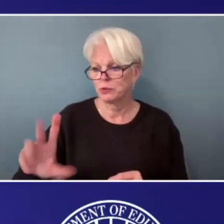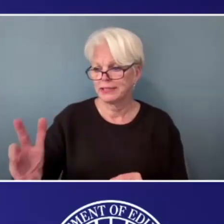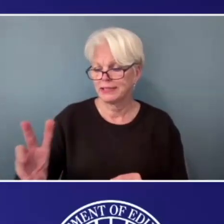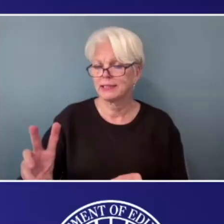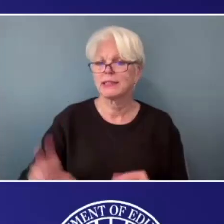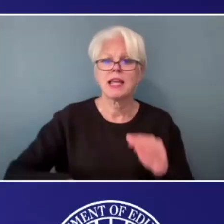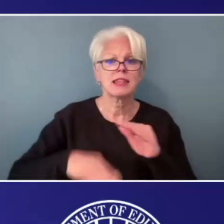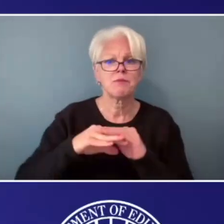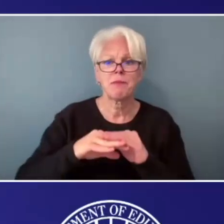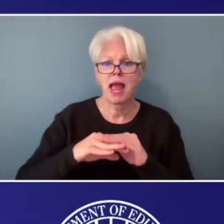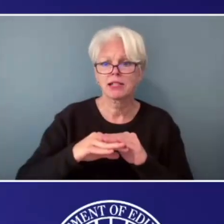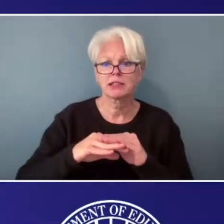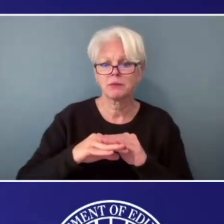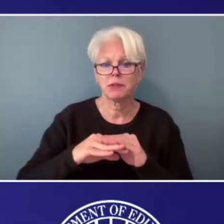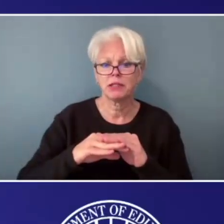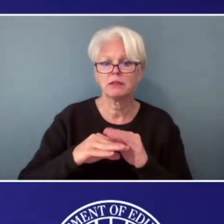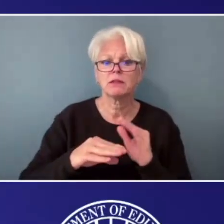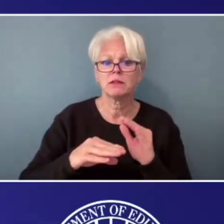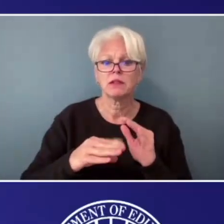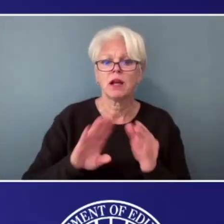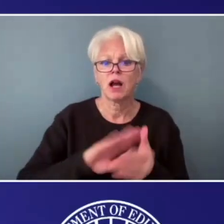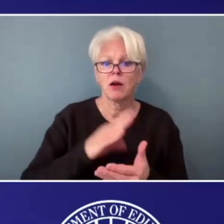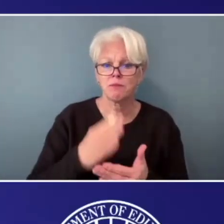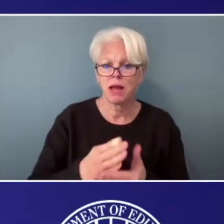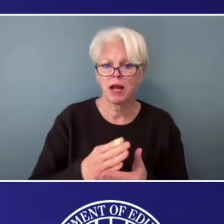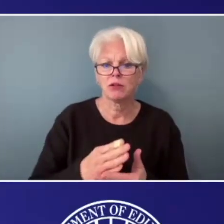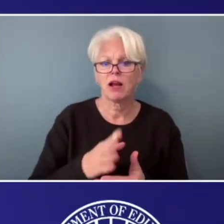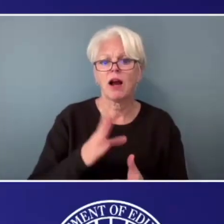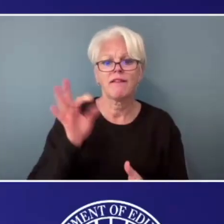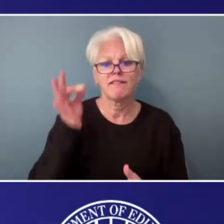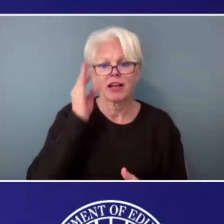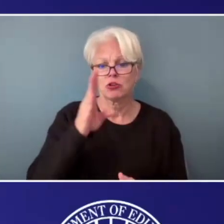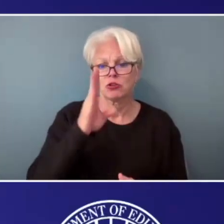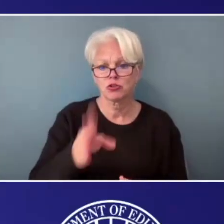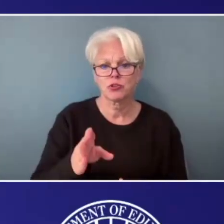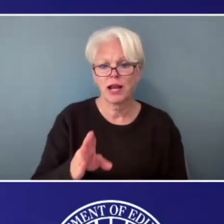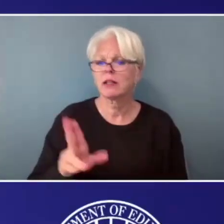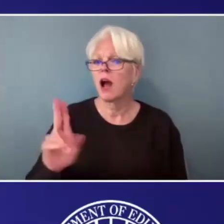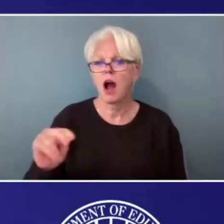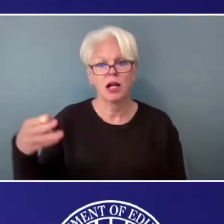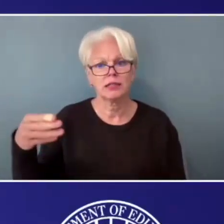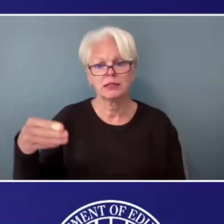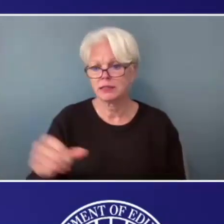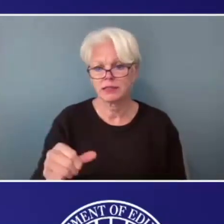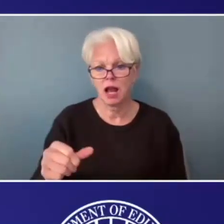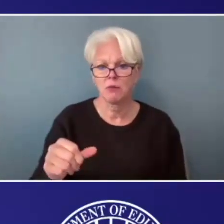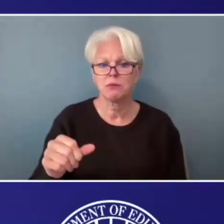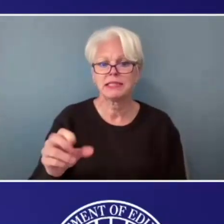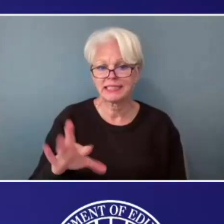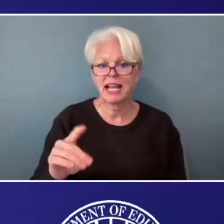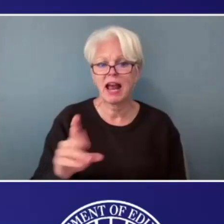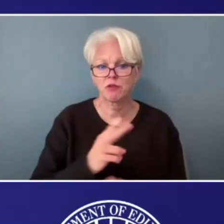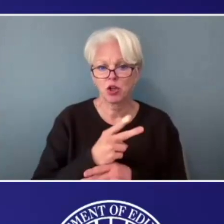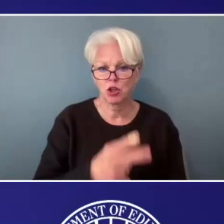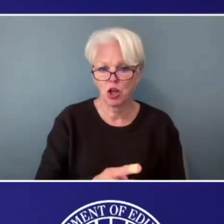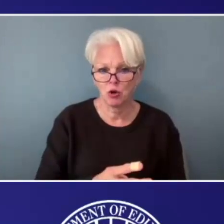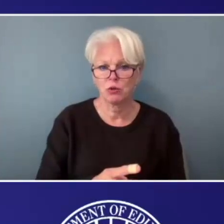Federal Direct Unsubsidized Stafford Loans that such a student may borrow in any academic year as defined in section 481 A2,